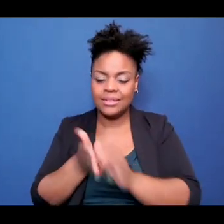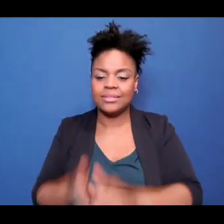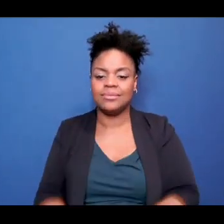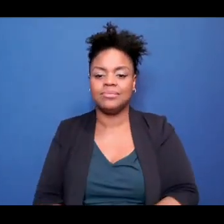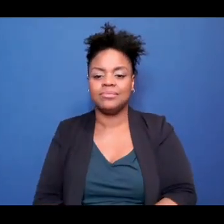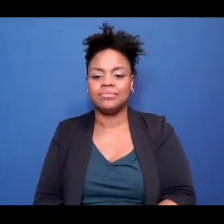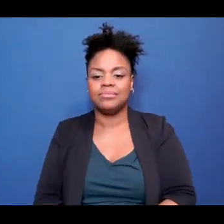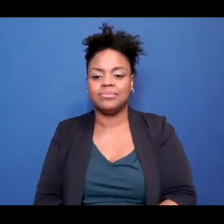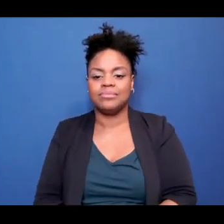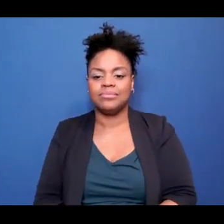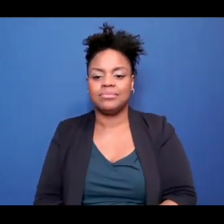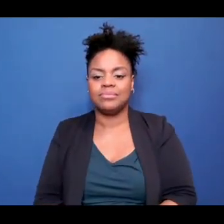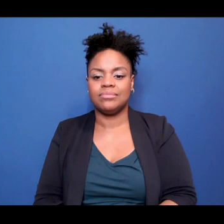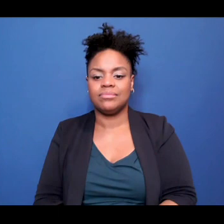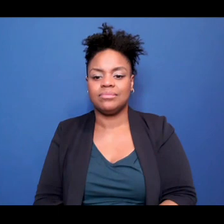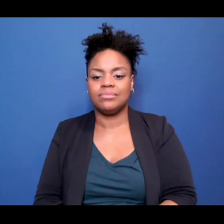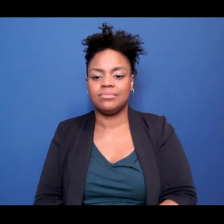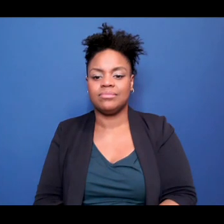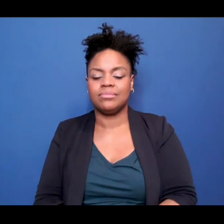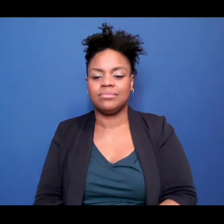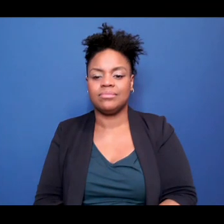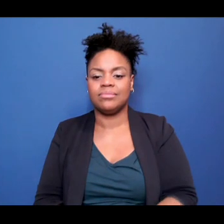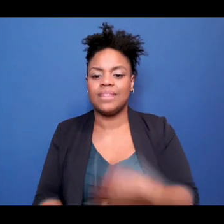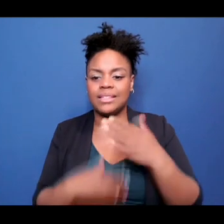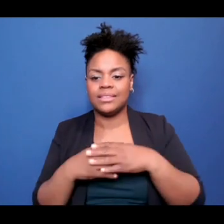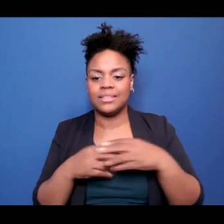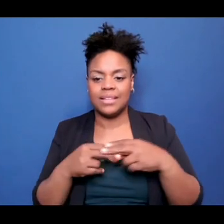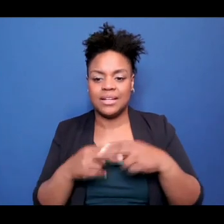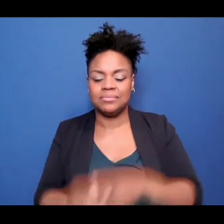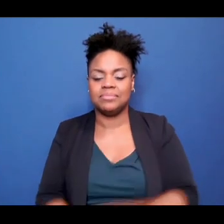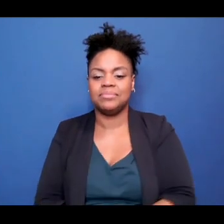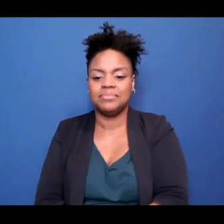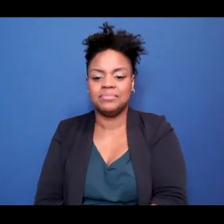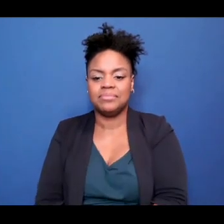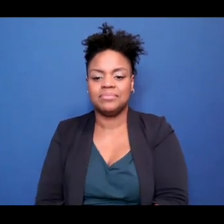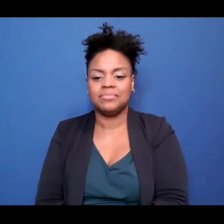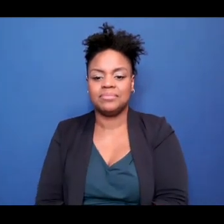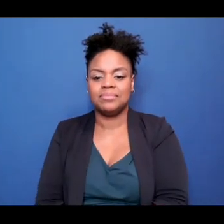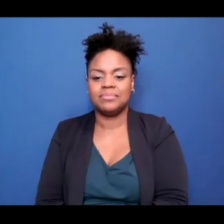A PHOTO THAT I TOOK. NEXT SLIDE.